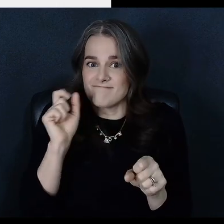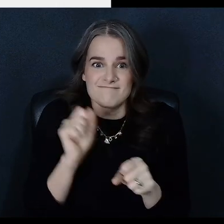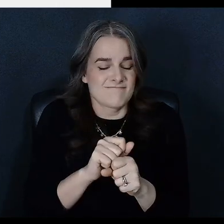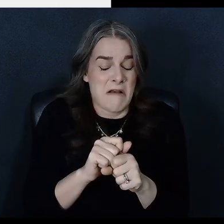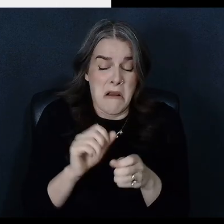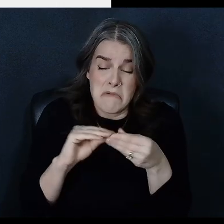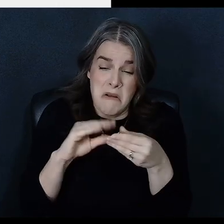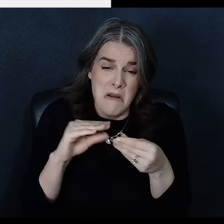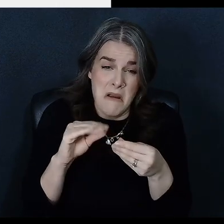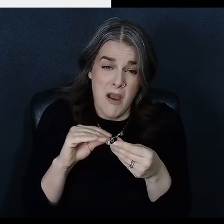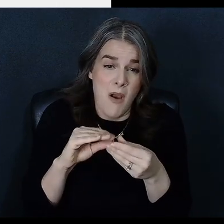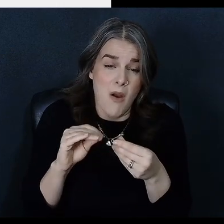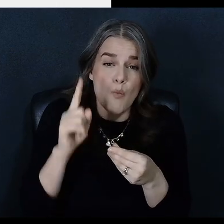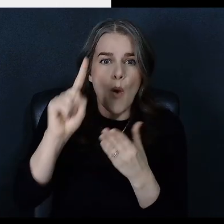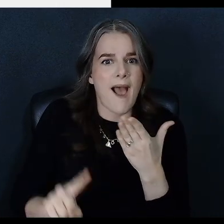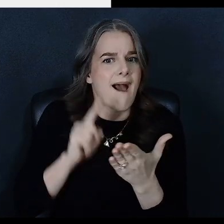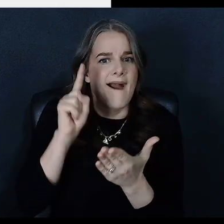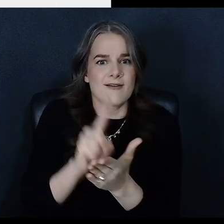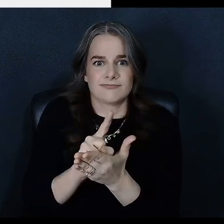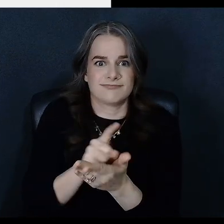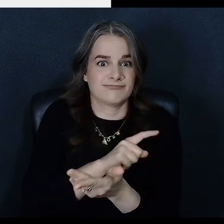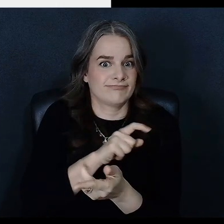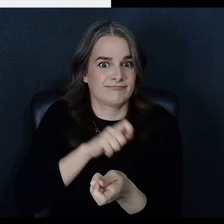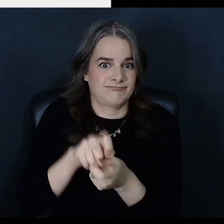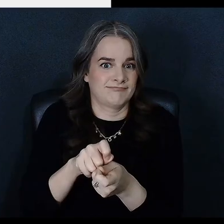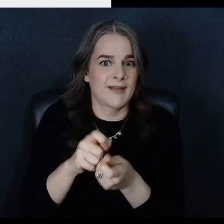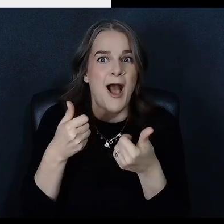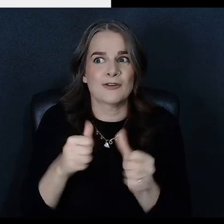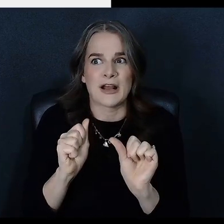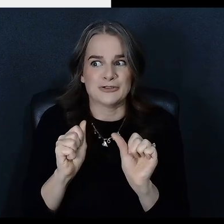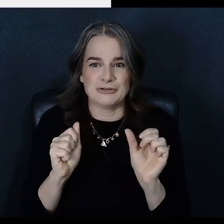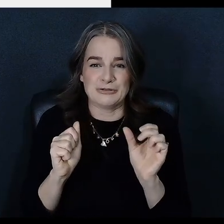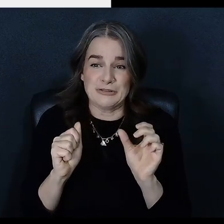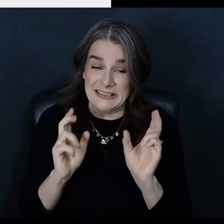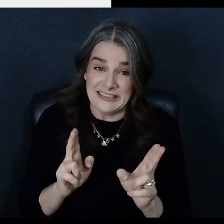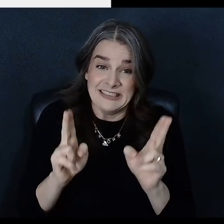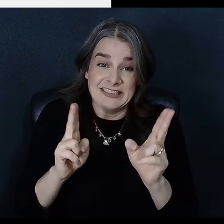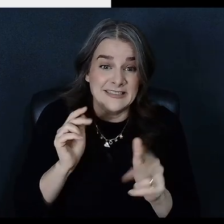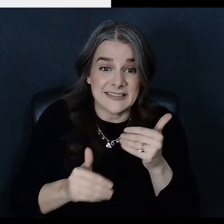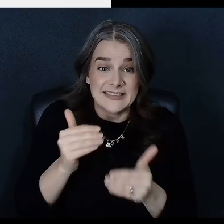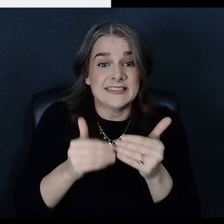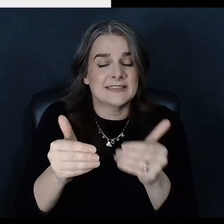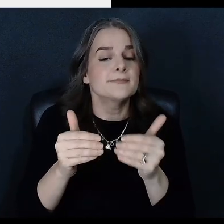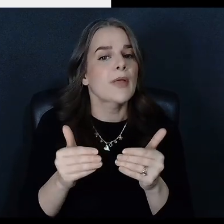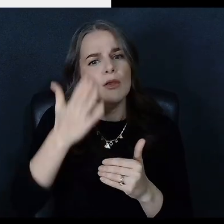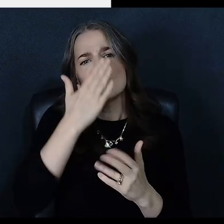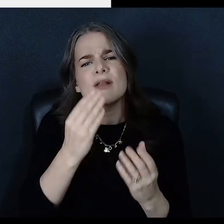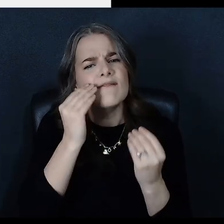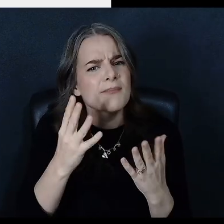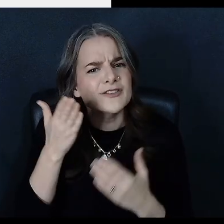But I'll try to tighten it up and move it along a little bit. But there's good information there. But I think, like anything else, when you come to a webinar,